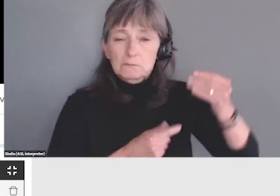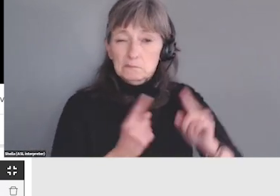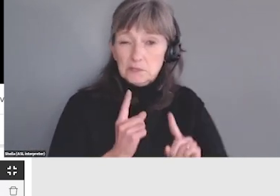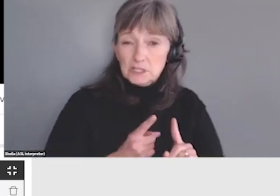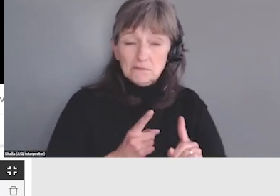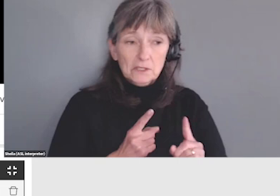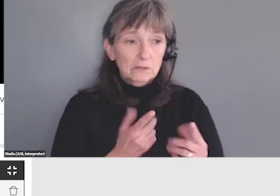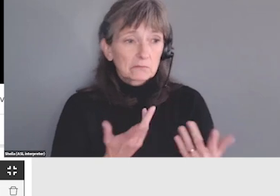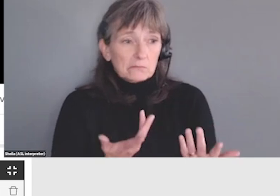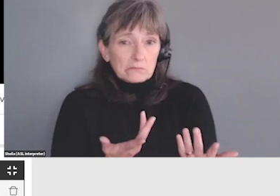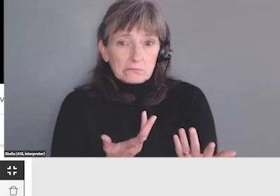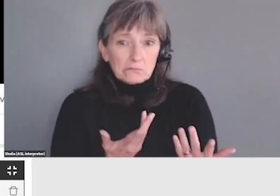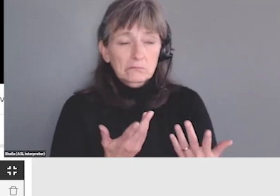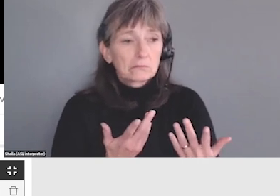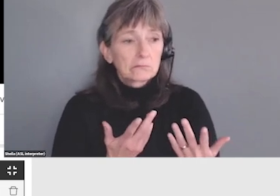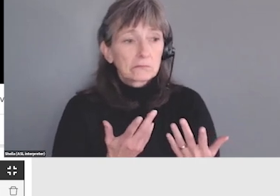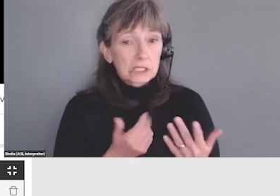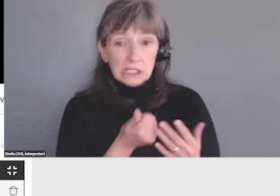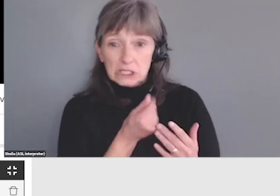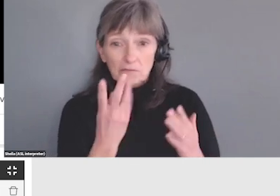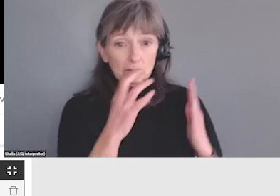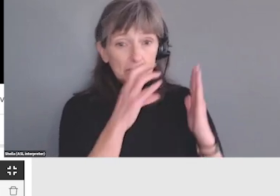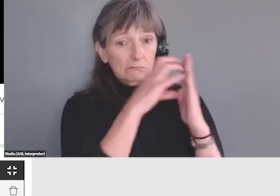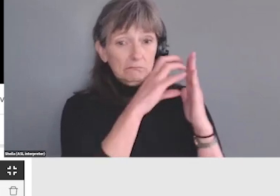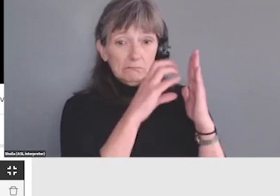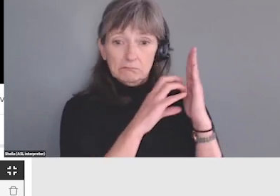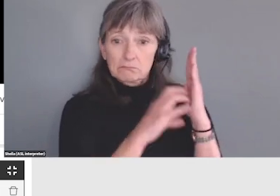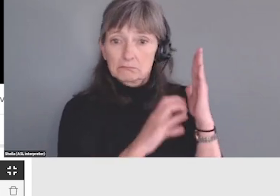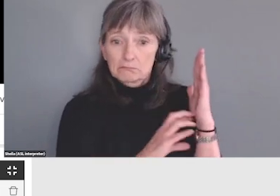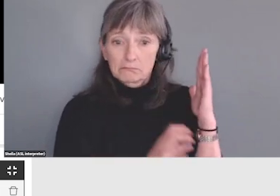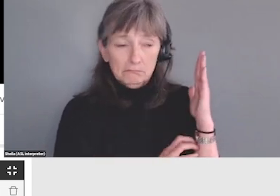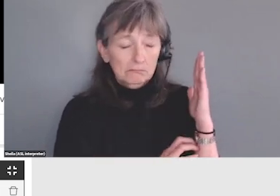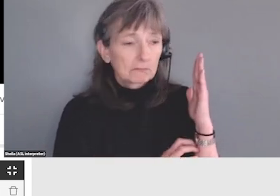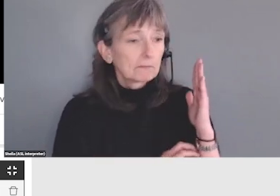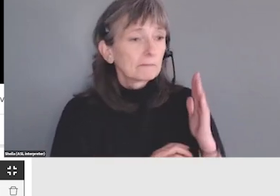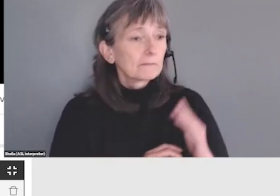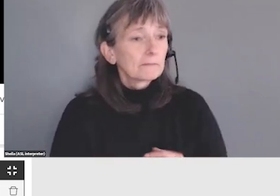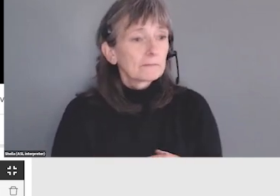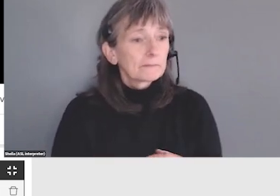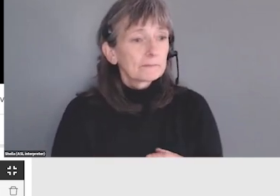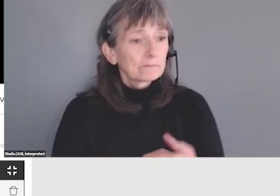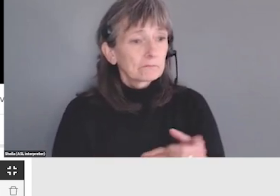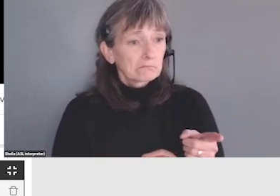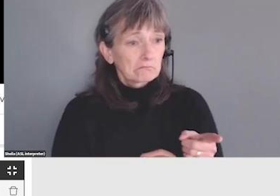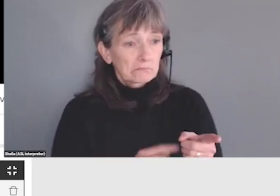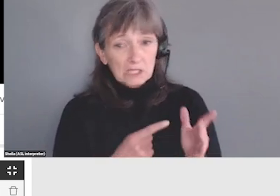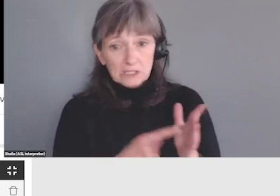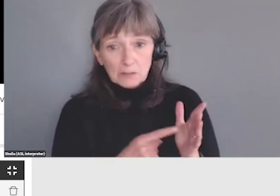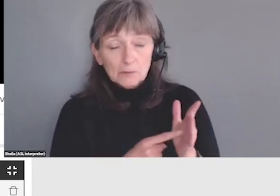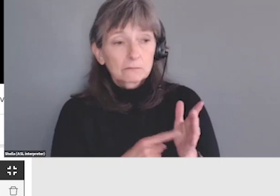a number of paragraphs, and it's telling me where that information comes from. That's the name of